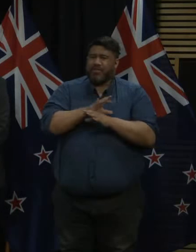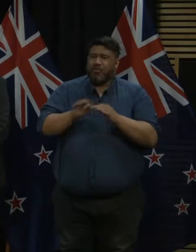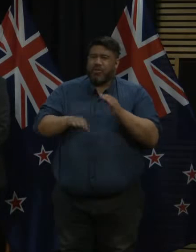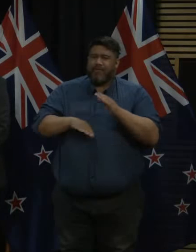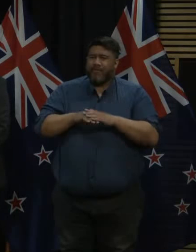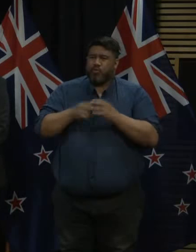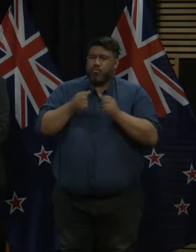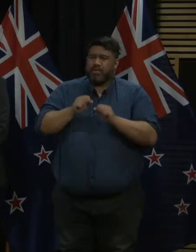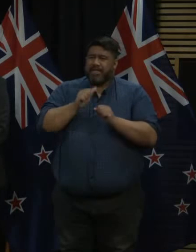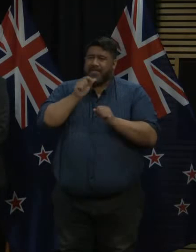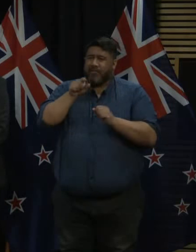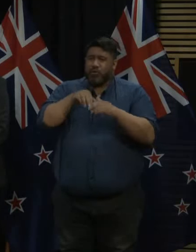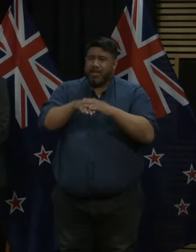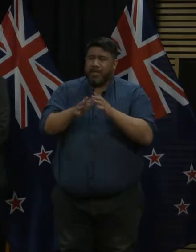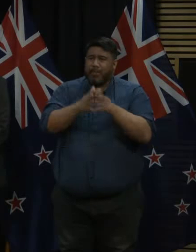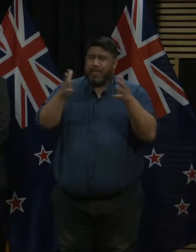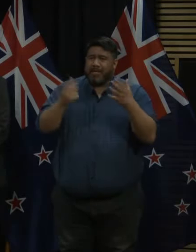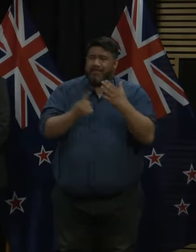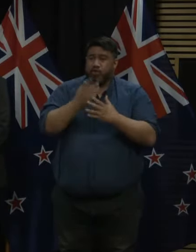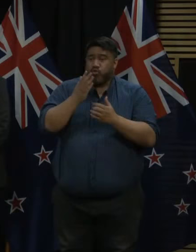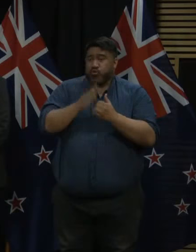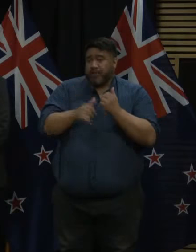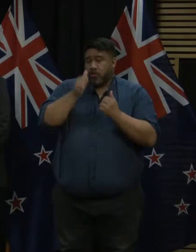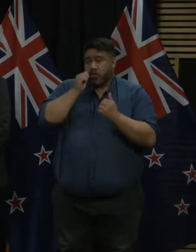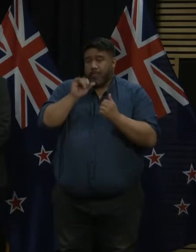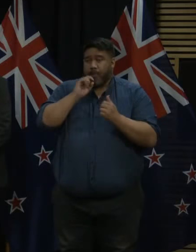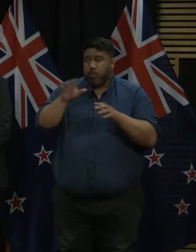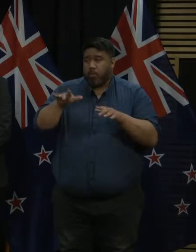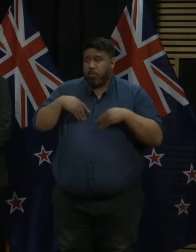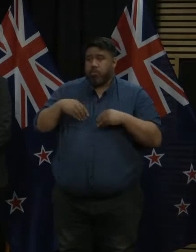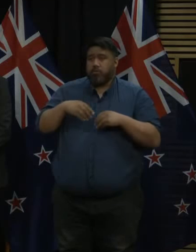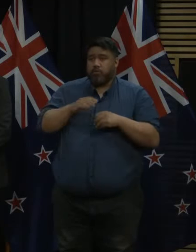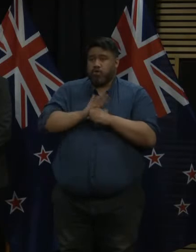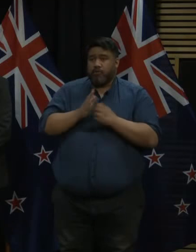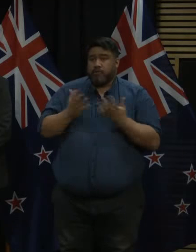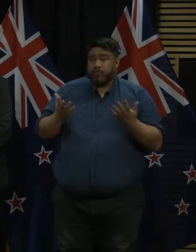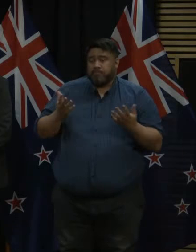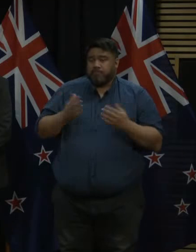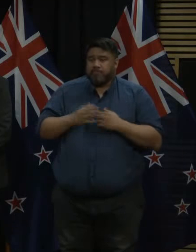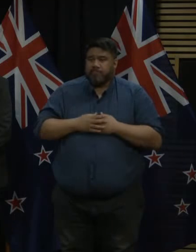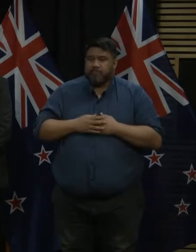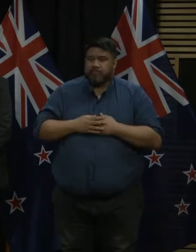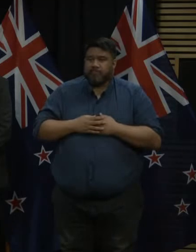within the previous 72 hours is not a guarantee.